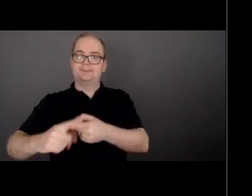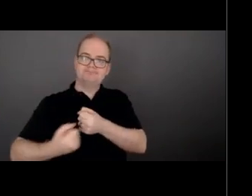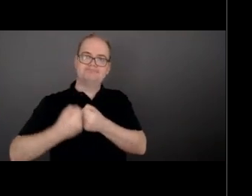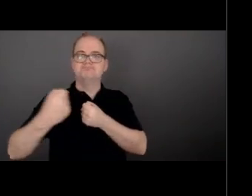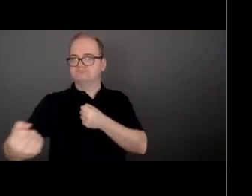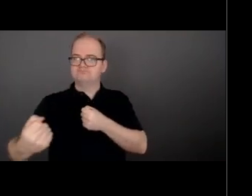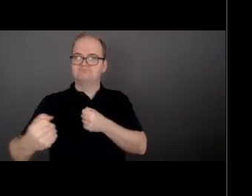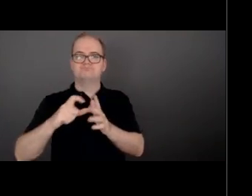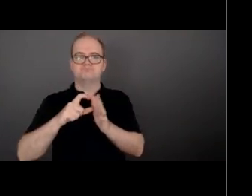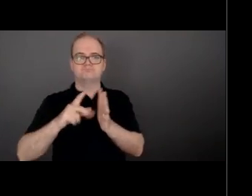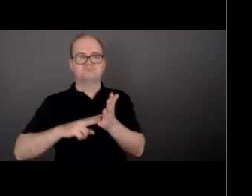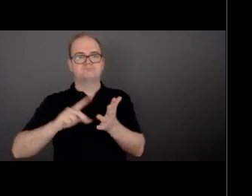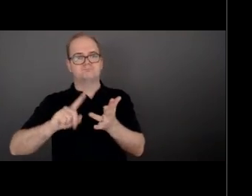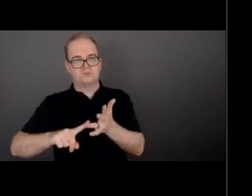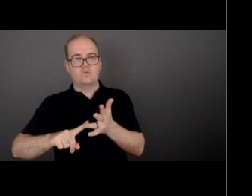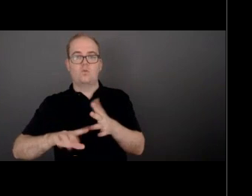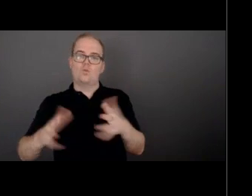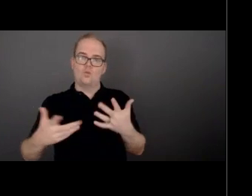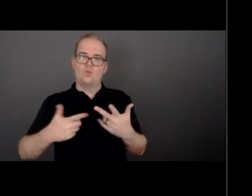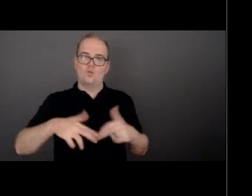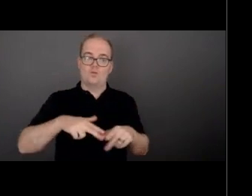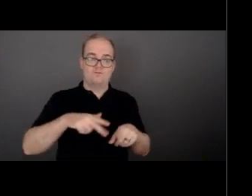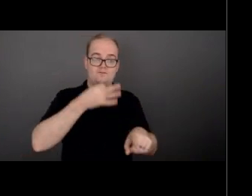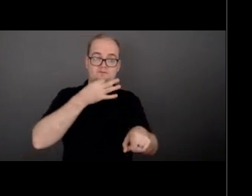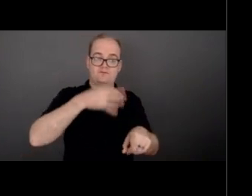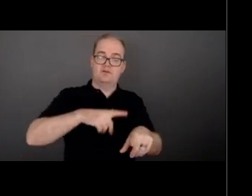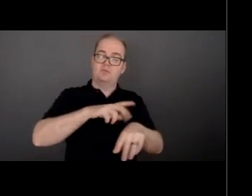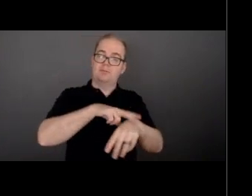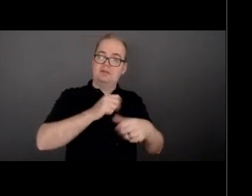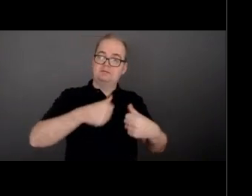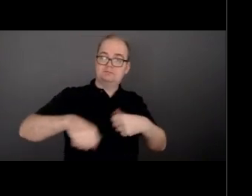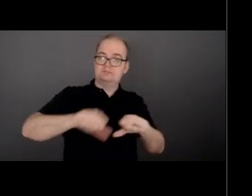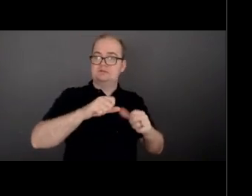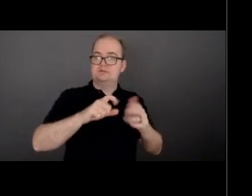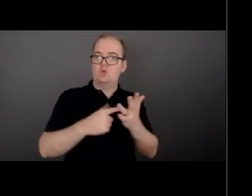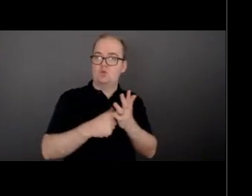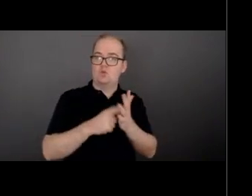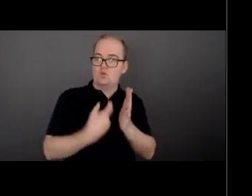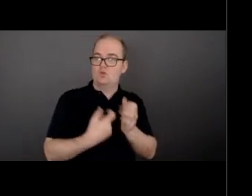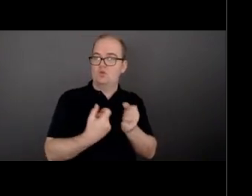If a person applies on their own behalf, again, they can ask for a temporary order before